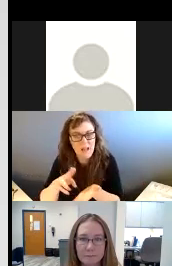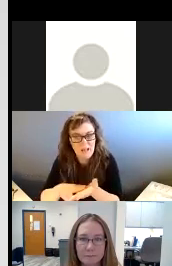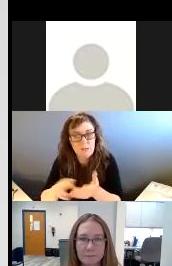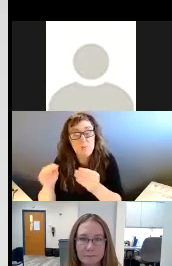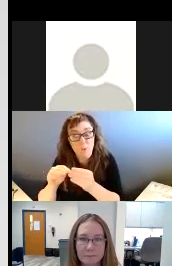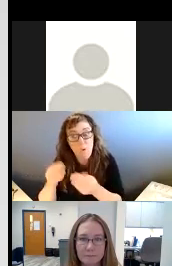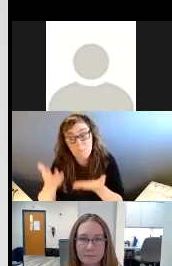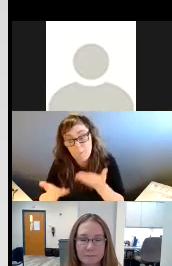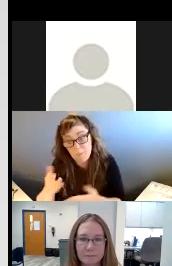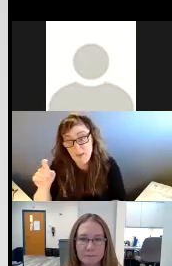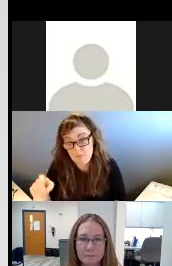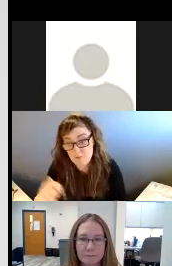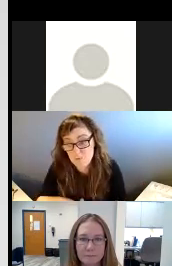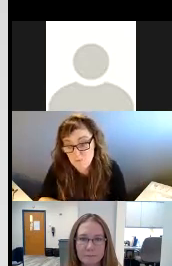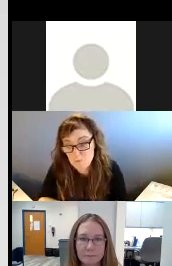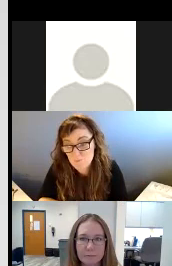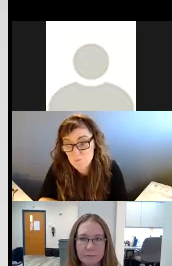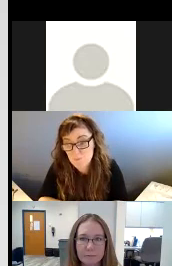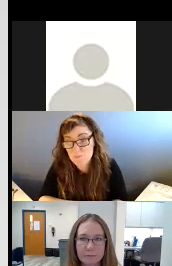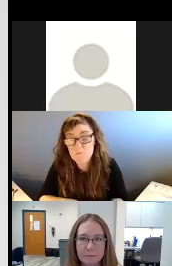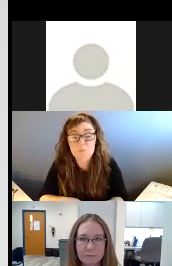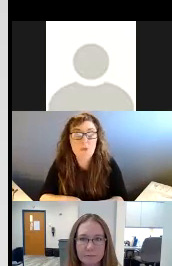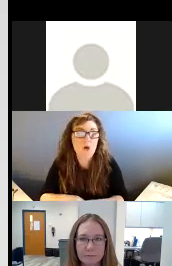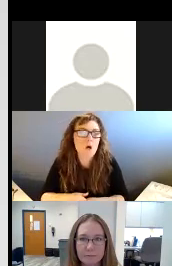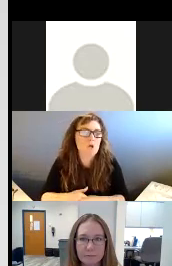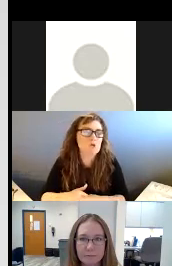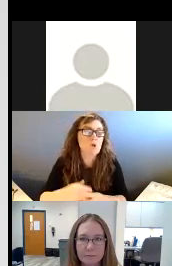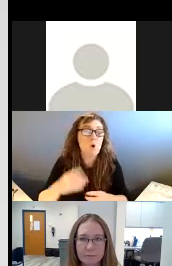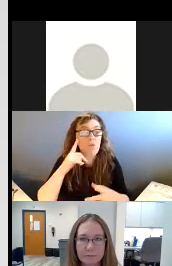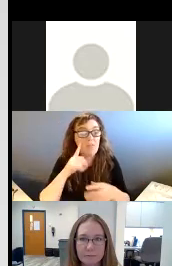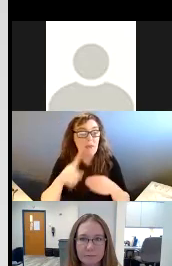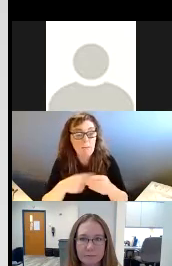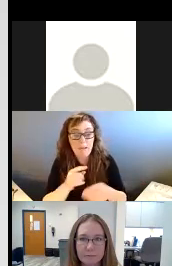BUT MAKING SURE YOU ARE COVERING ALL YOUR BASES IN TERMS OF FACILITY REQUIREMENTS, ANY STATE